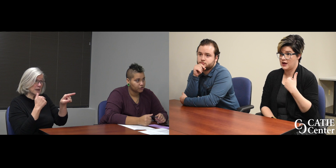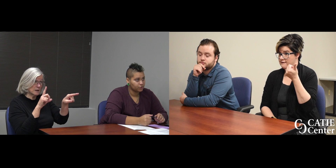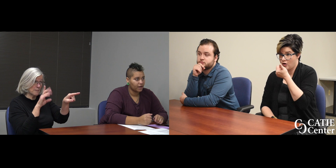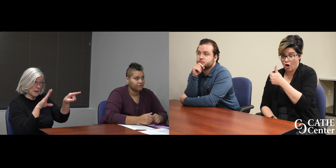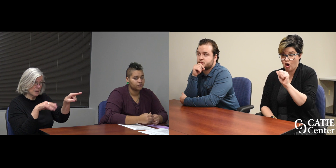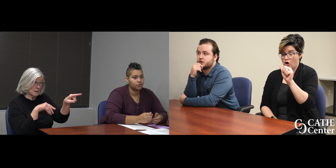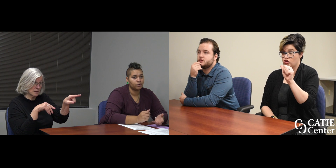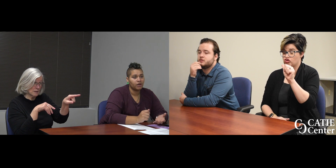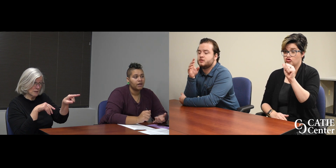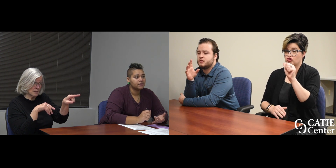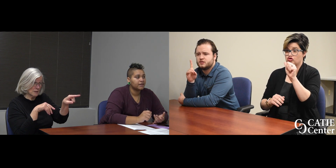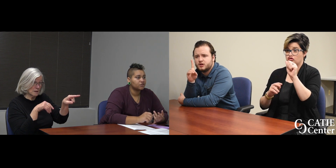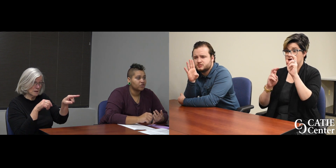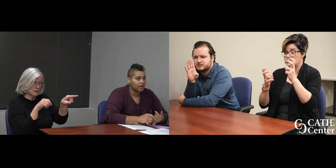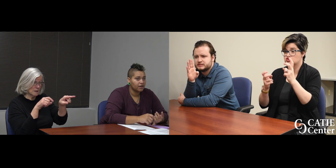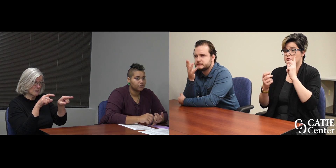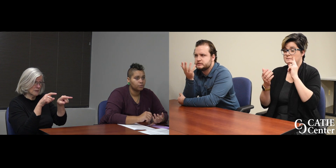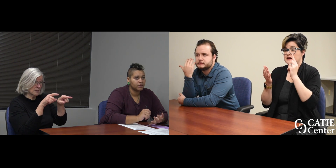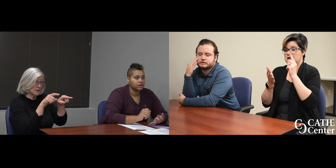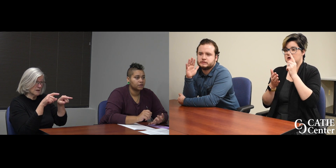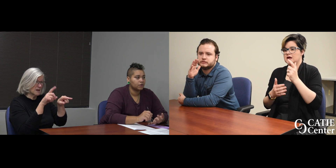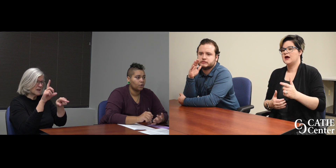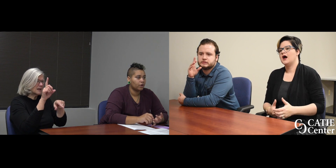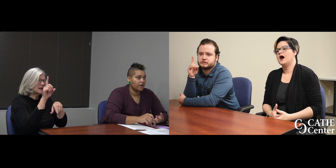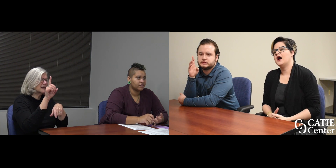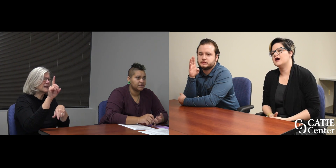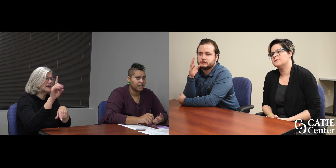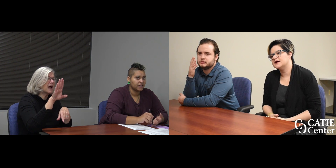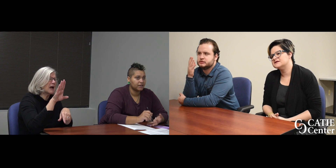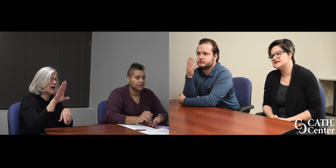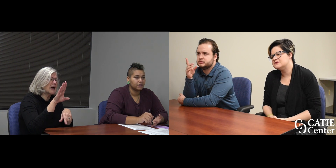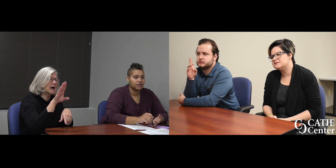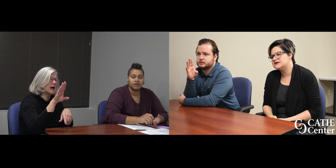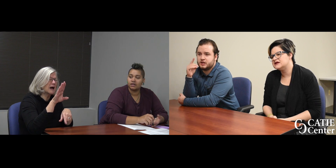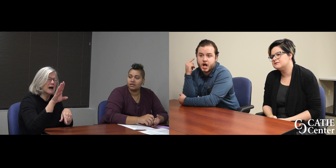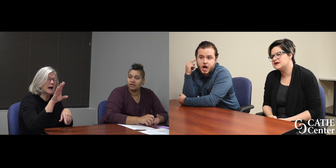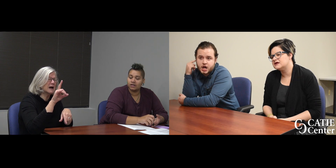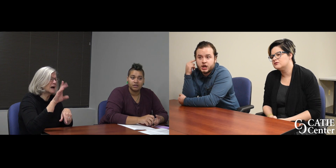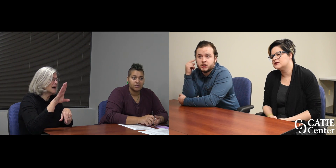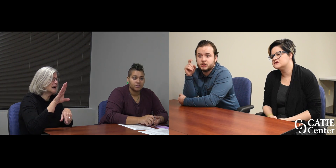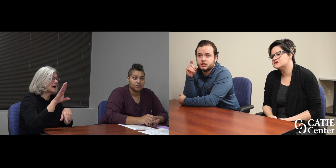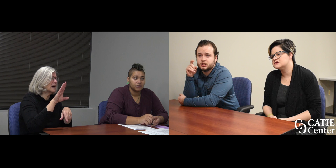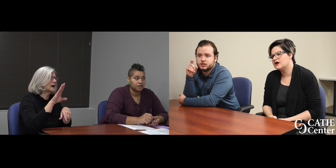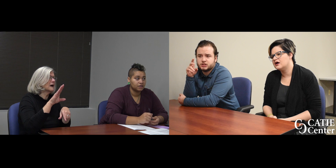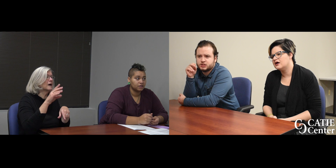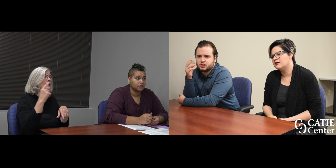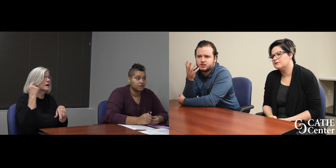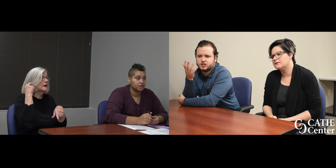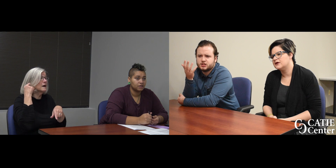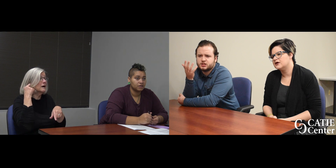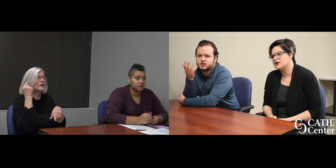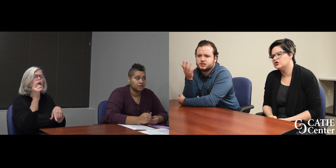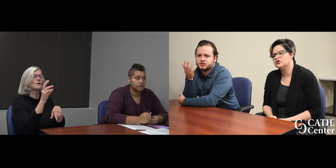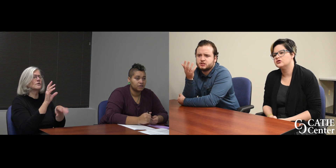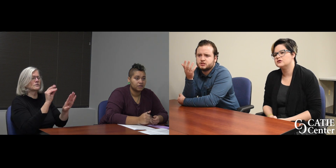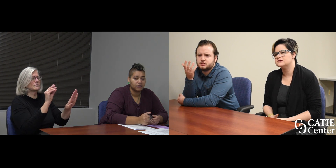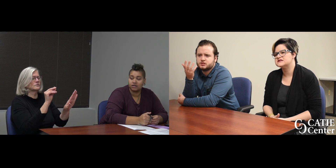where you have to take a shot every week or every day? I: DB. DB, what is DB? Oh. The interpreter's what diabetes is.